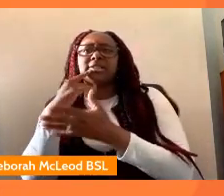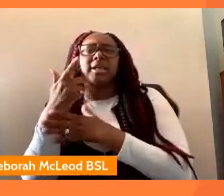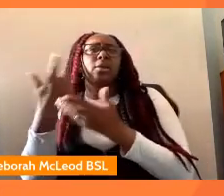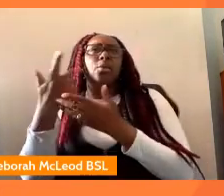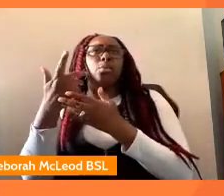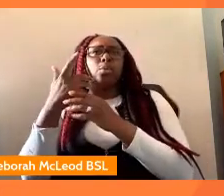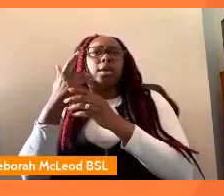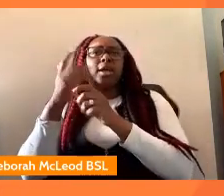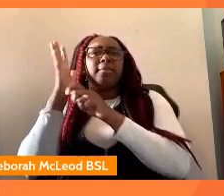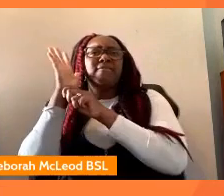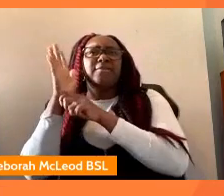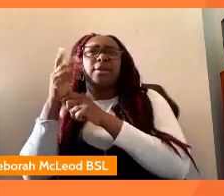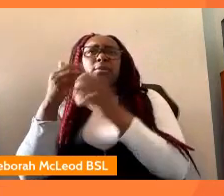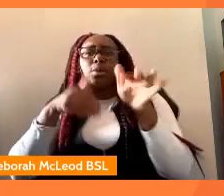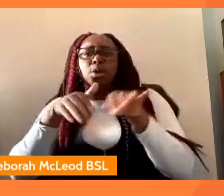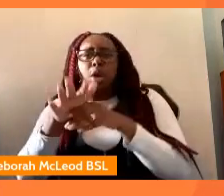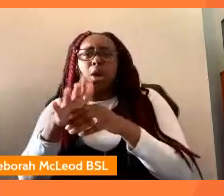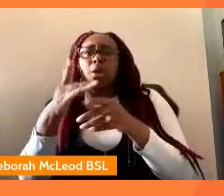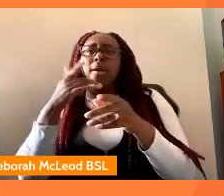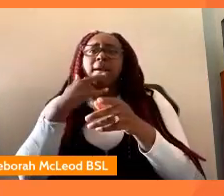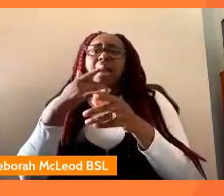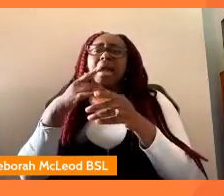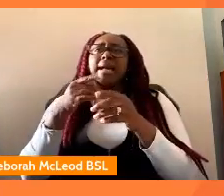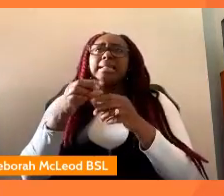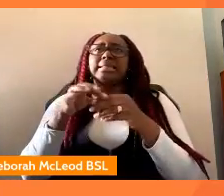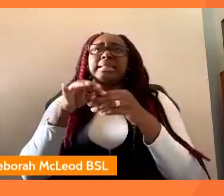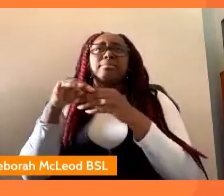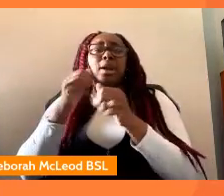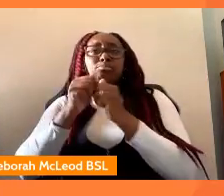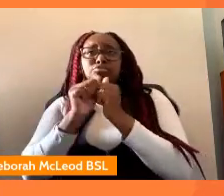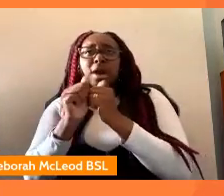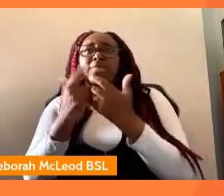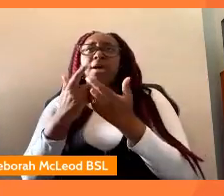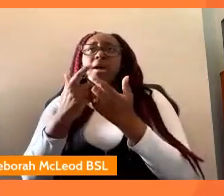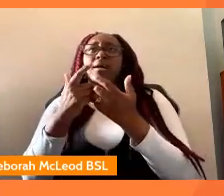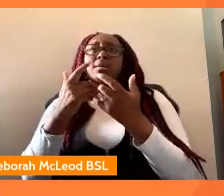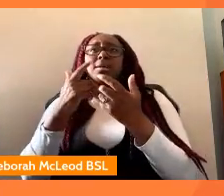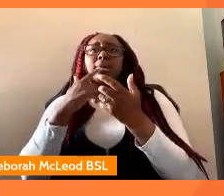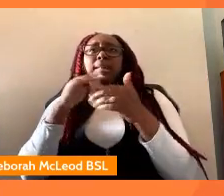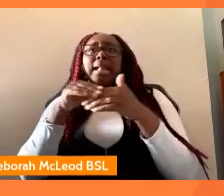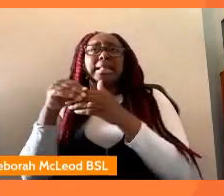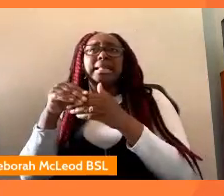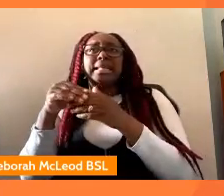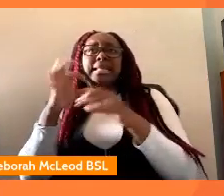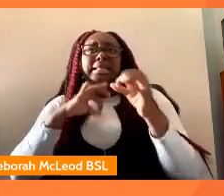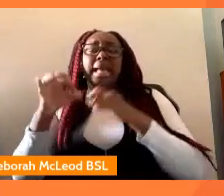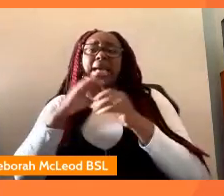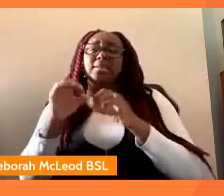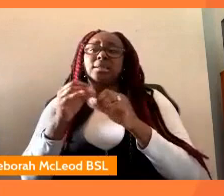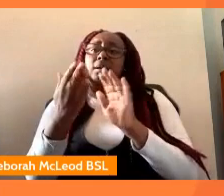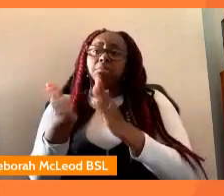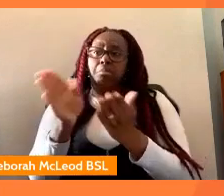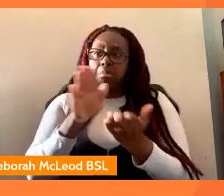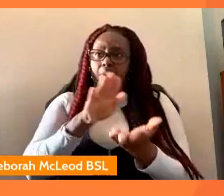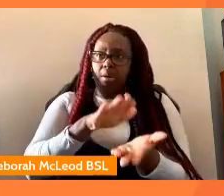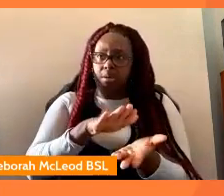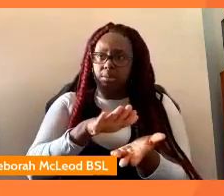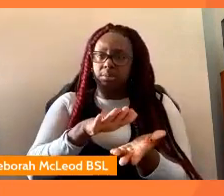my little brother and lead actor in it died not long after so we didn't